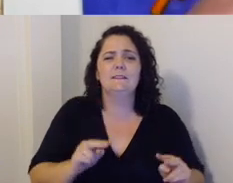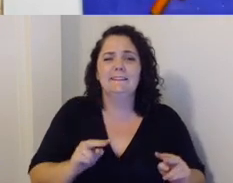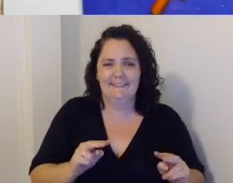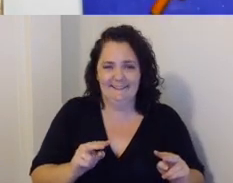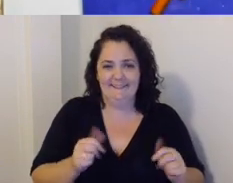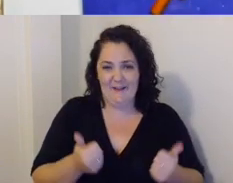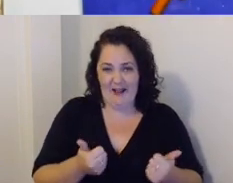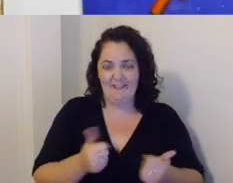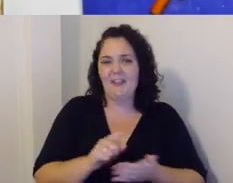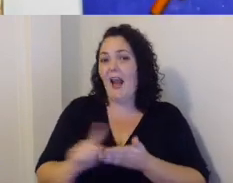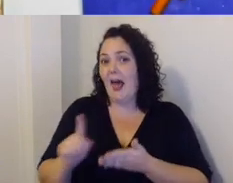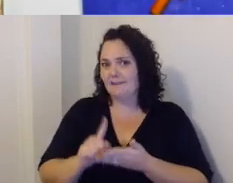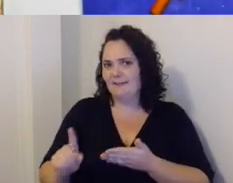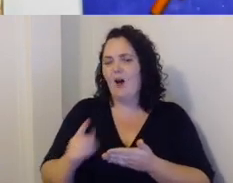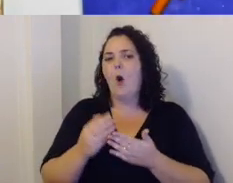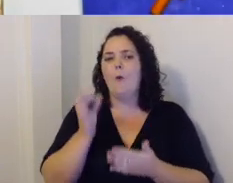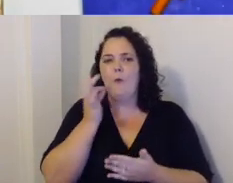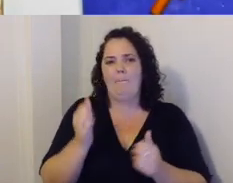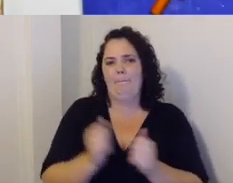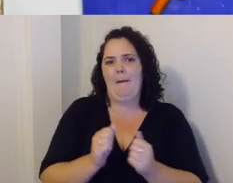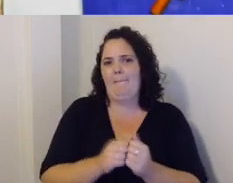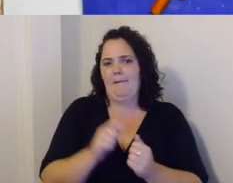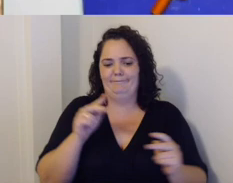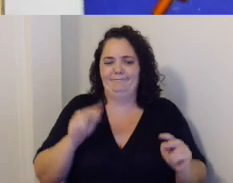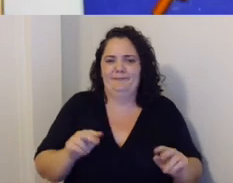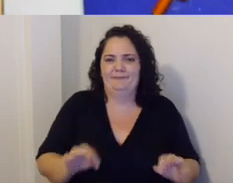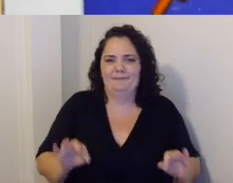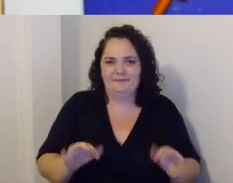so you can see how it behaves there. Now when you're preparing your paper for drawing